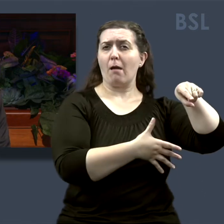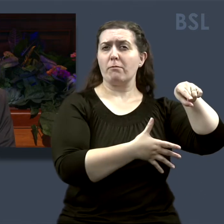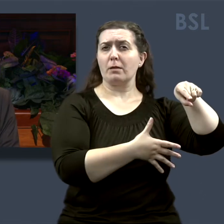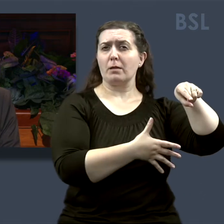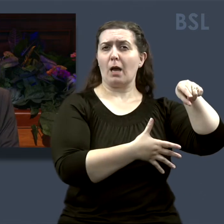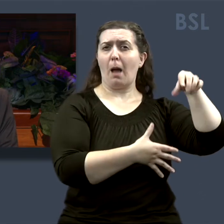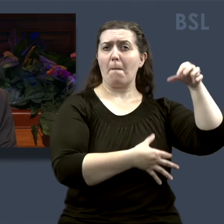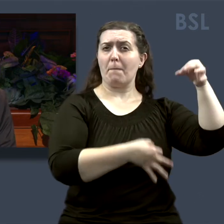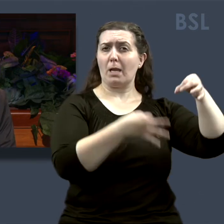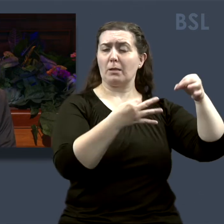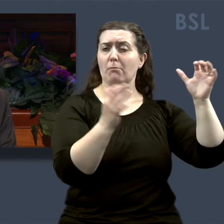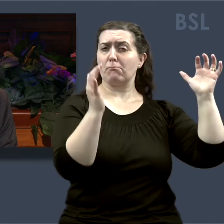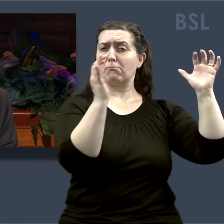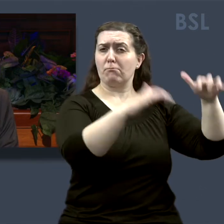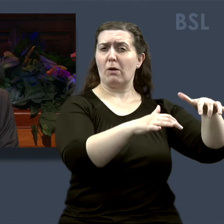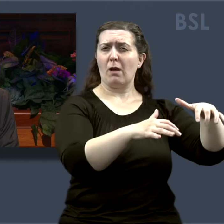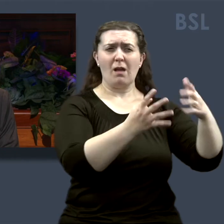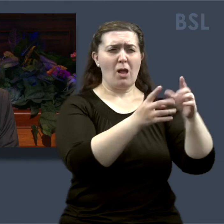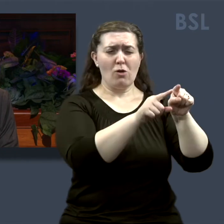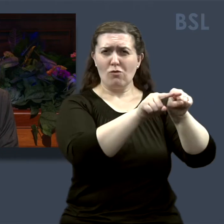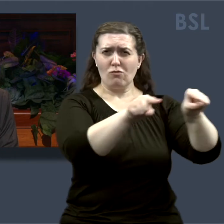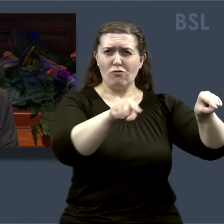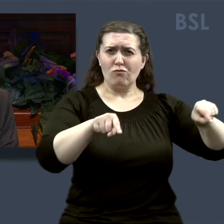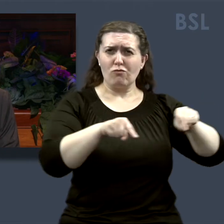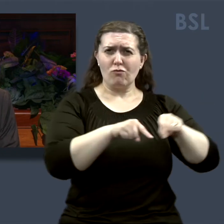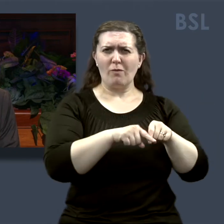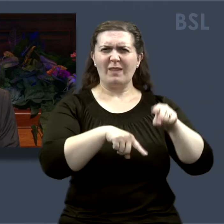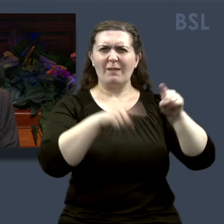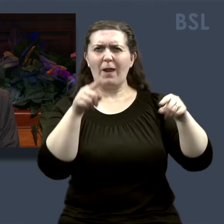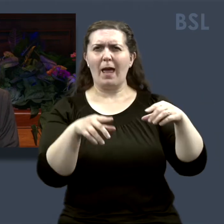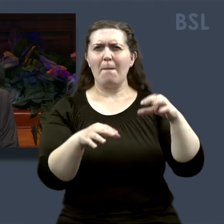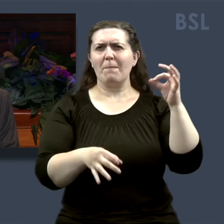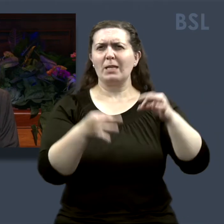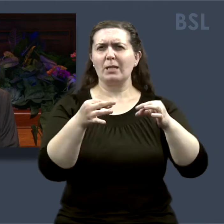in his chambers with a number of his cabinet officials.